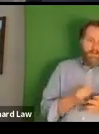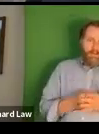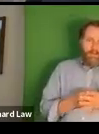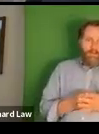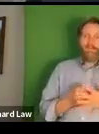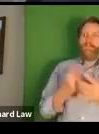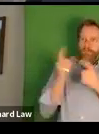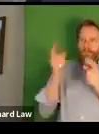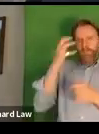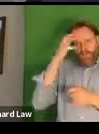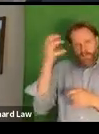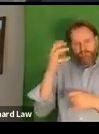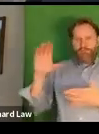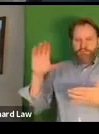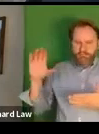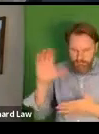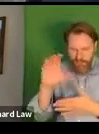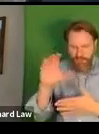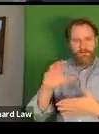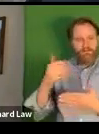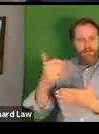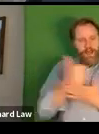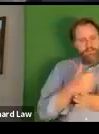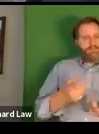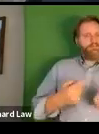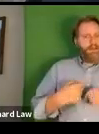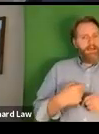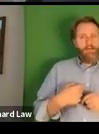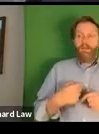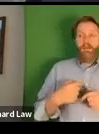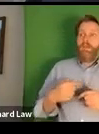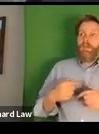peacefully then we will be proceeding with these legal cases and the Home